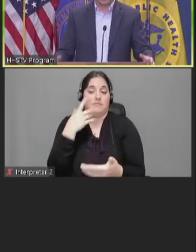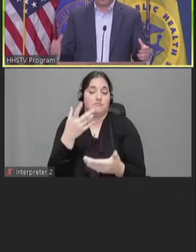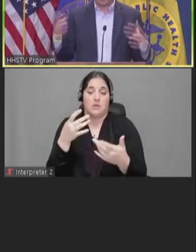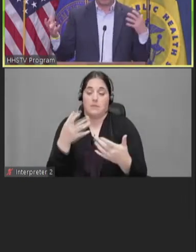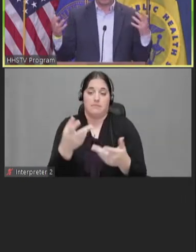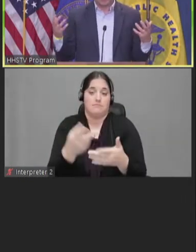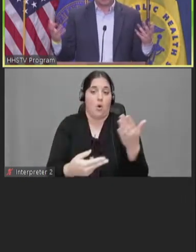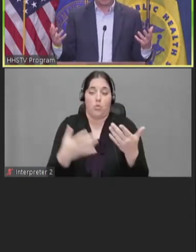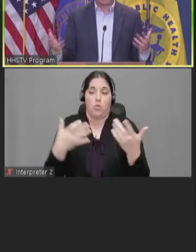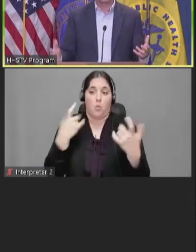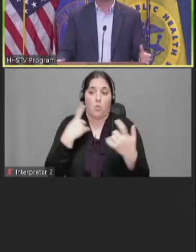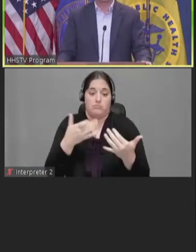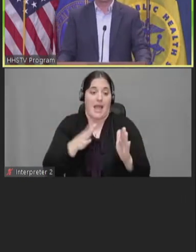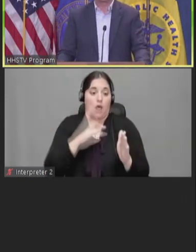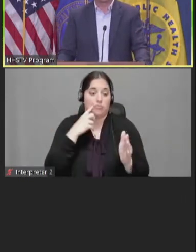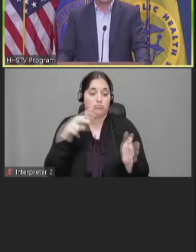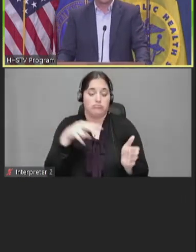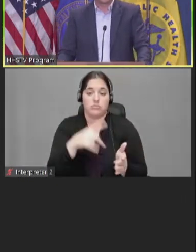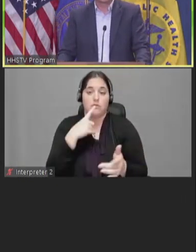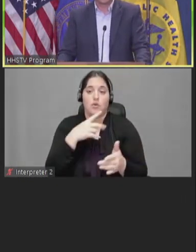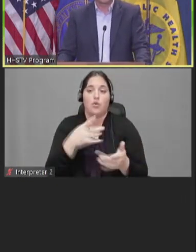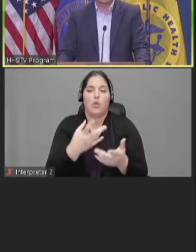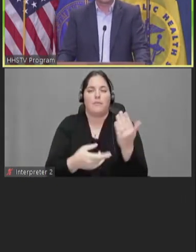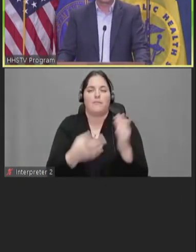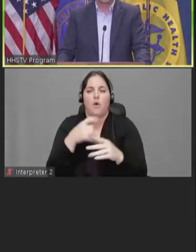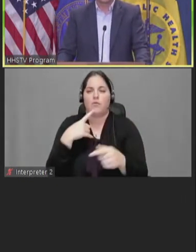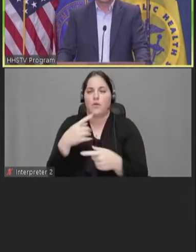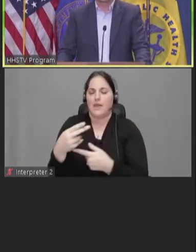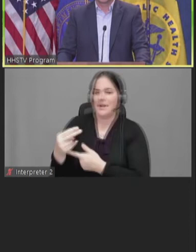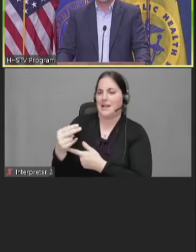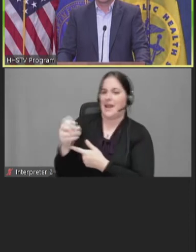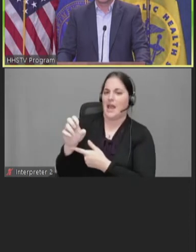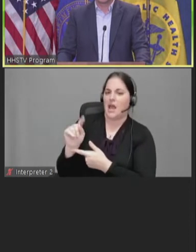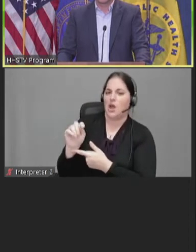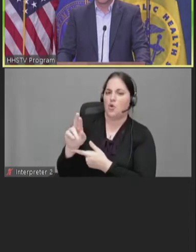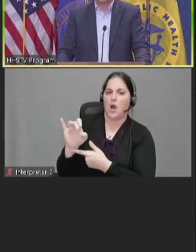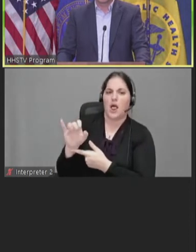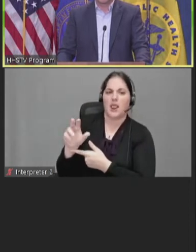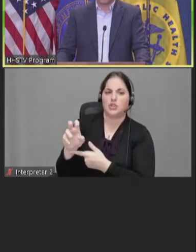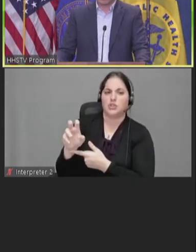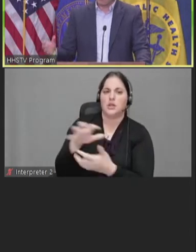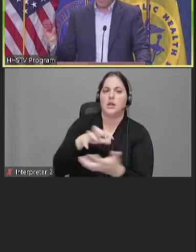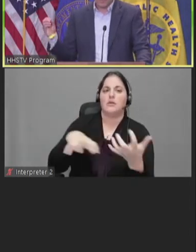them in a heterologous approach, depending on the context, and what is needed, where RNA vaccines